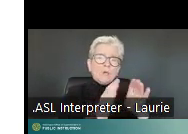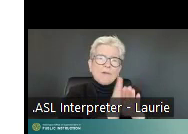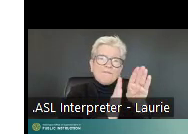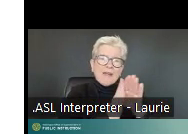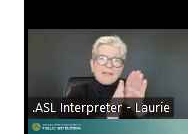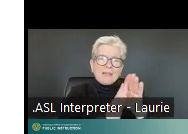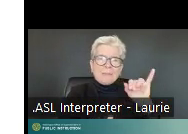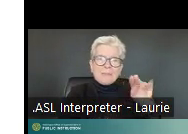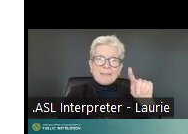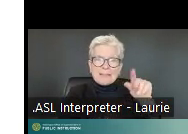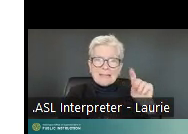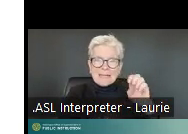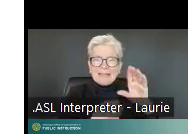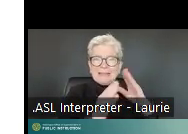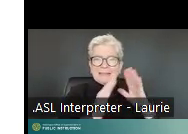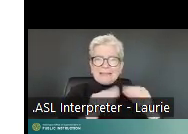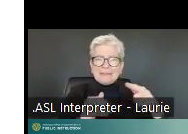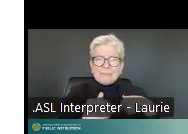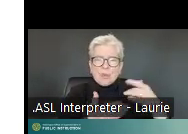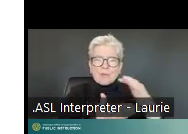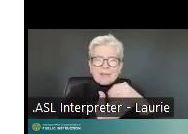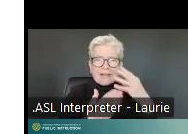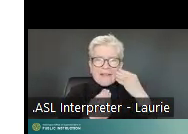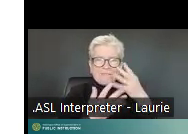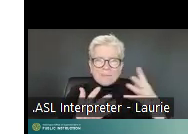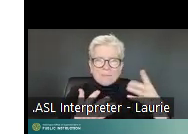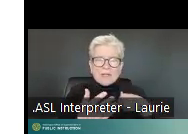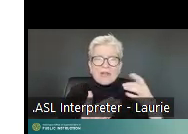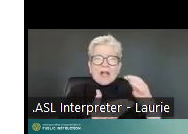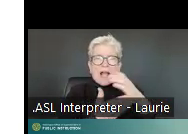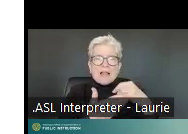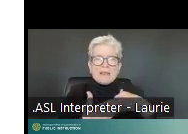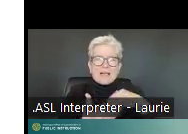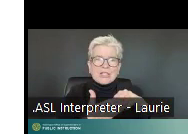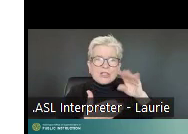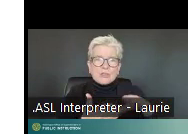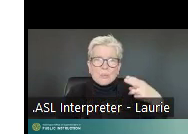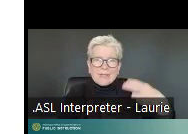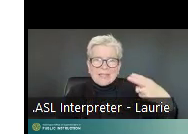collecting this information, you're collecting student histories, their family histories,